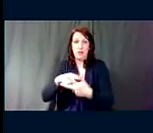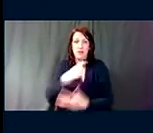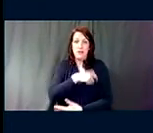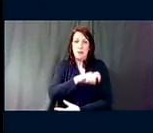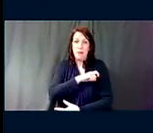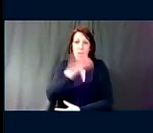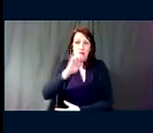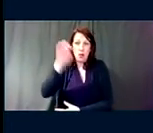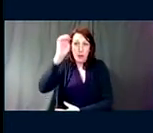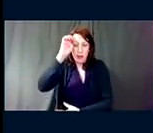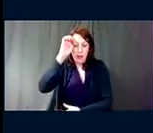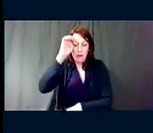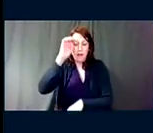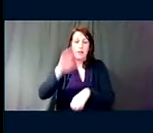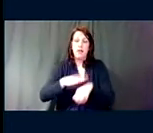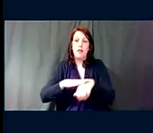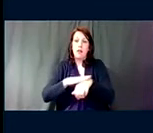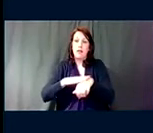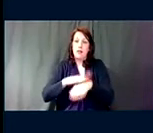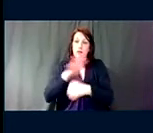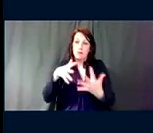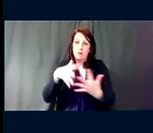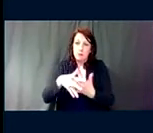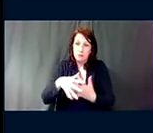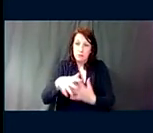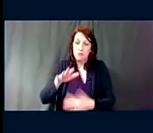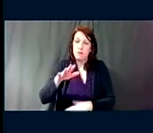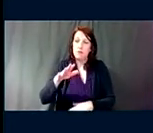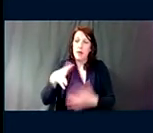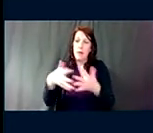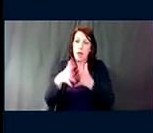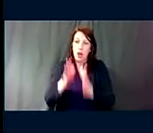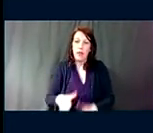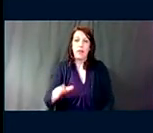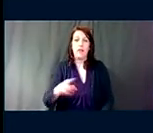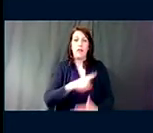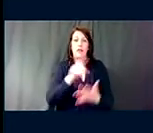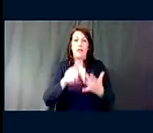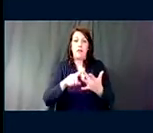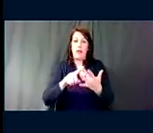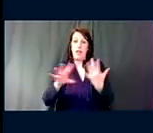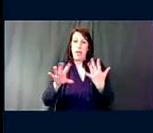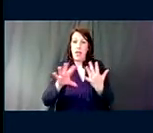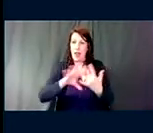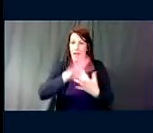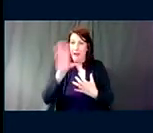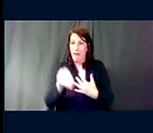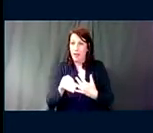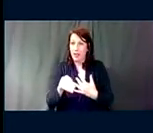SO WE HAVE THE SPANISH EUROPEAN, NATIVE AMERICANS, AND AFRICAN.